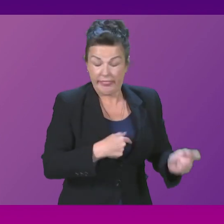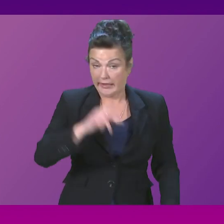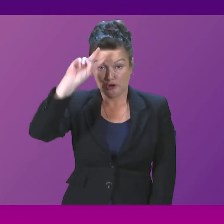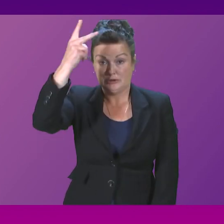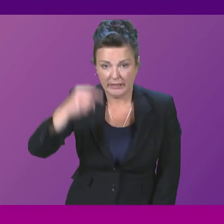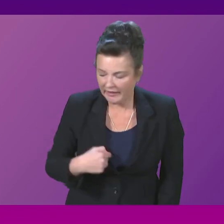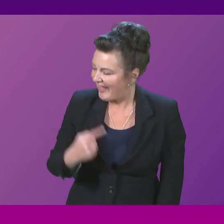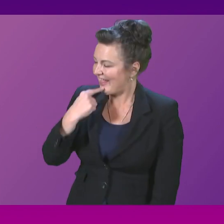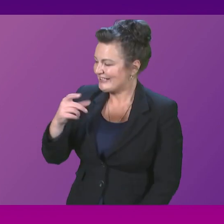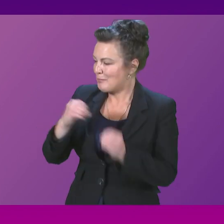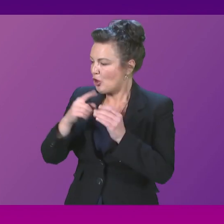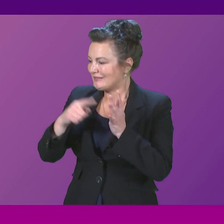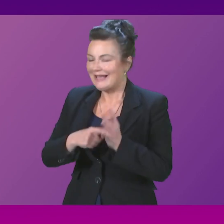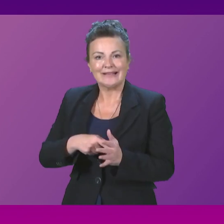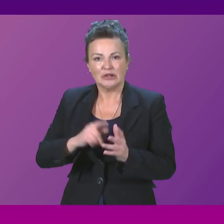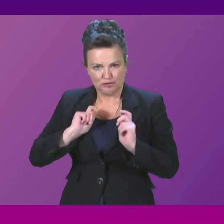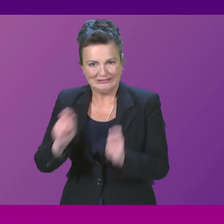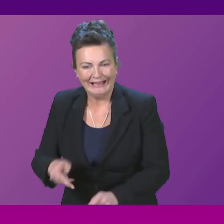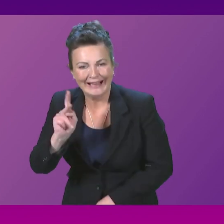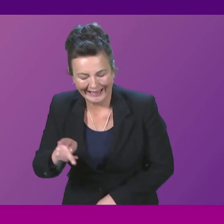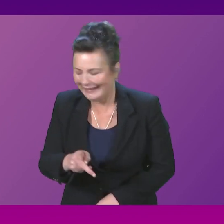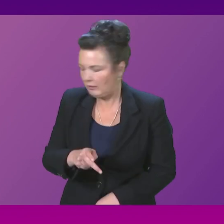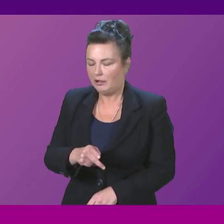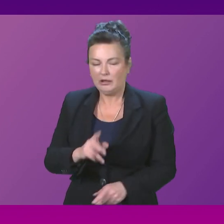He called on Boris Johnson to resign again, then he U-turned again.